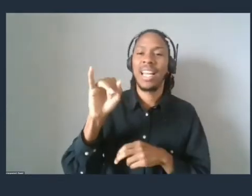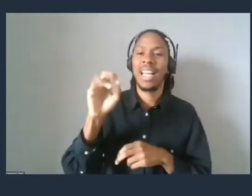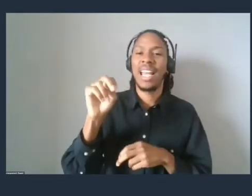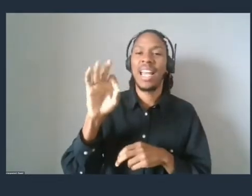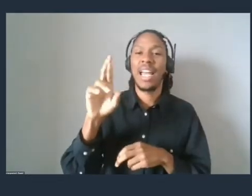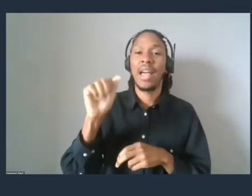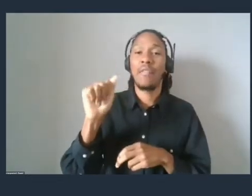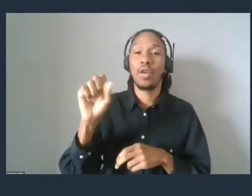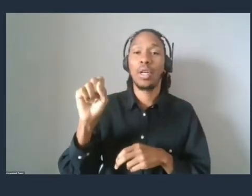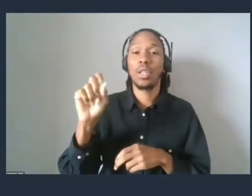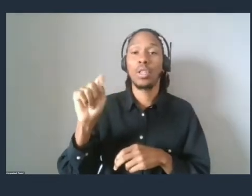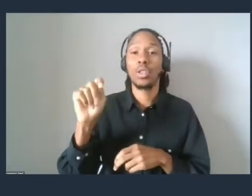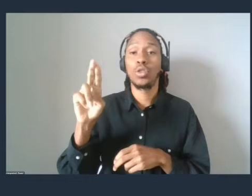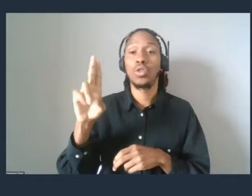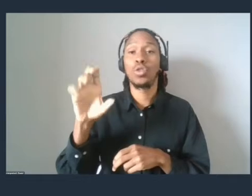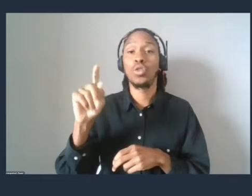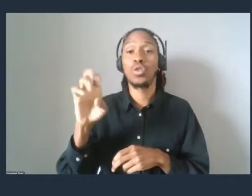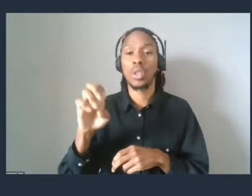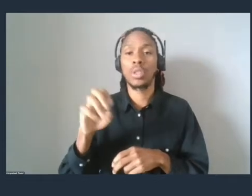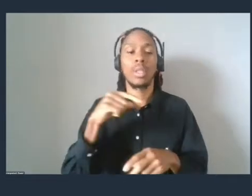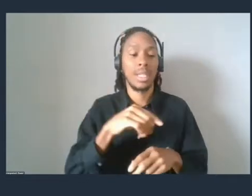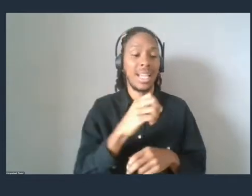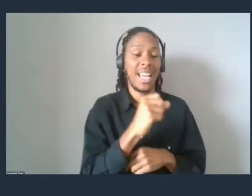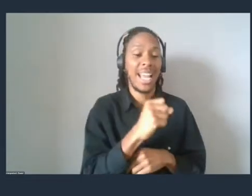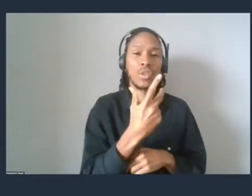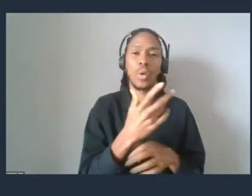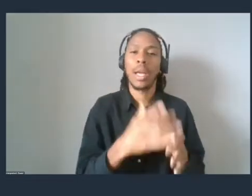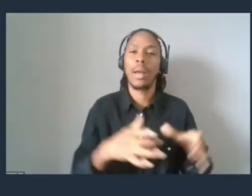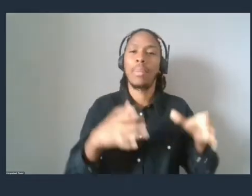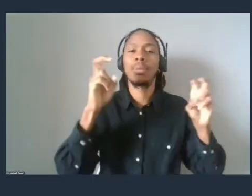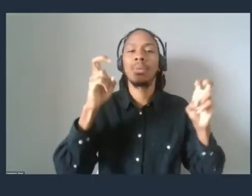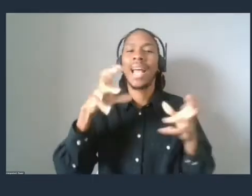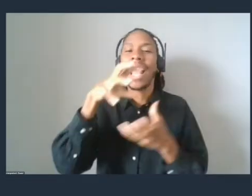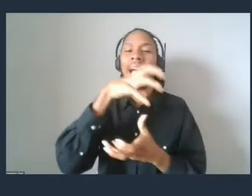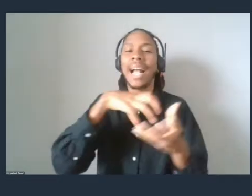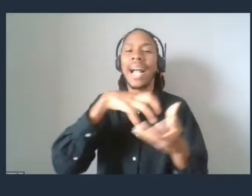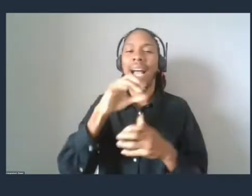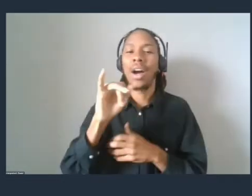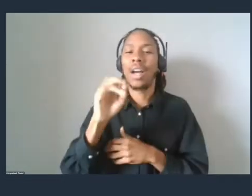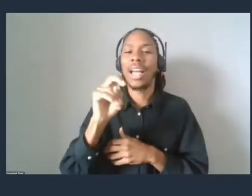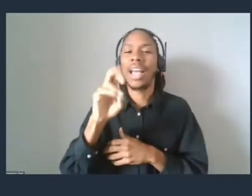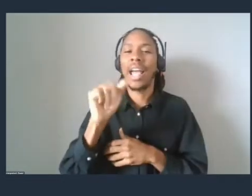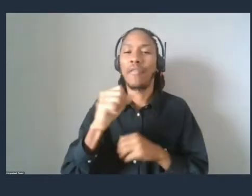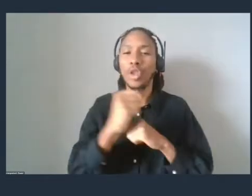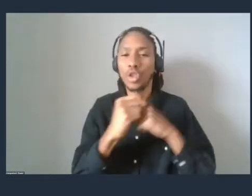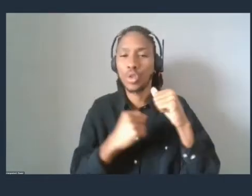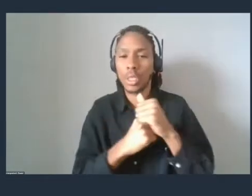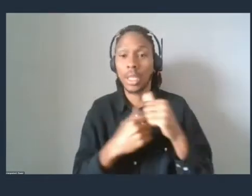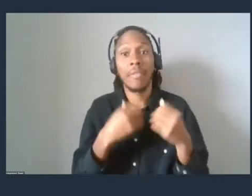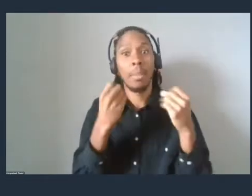Considering your S3 buckets as just cloud infrastructure that you have, and there's lots of other cloud infrastructure that you have.